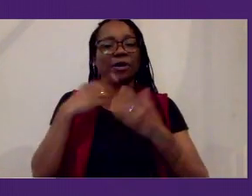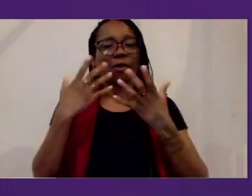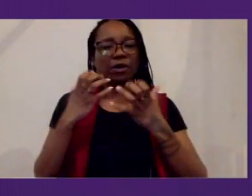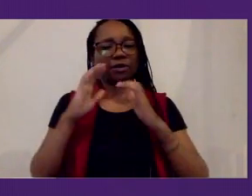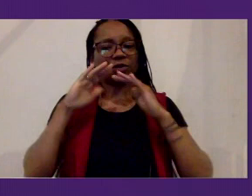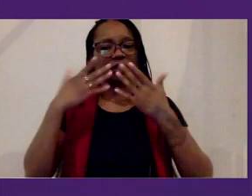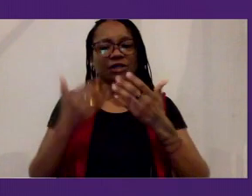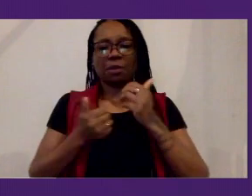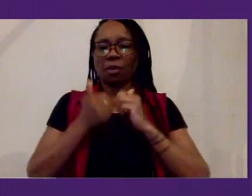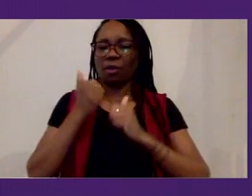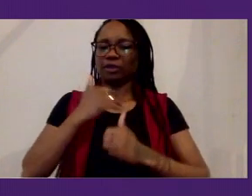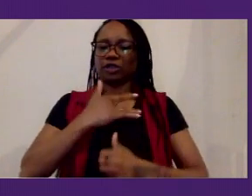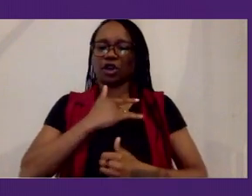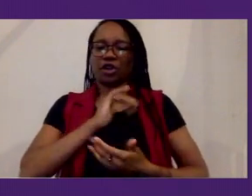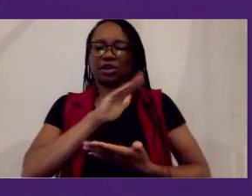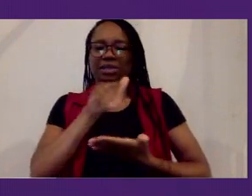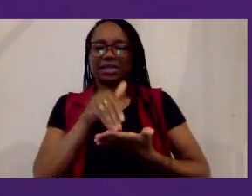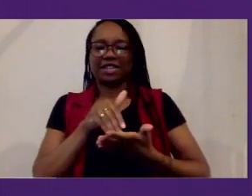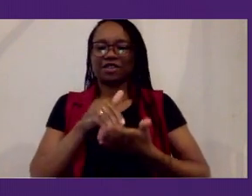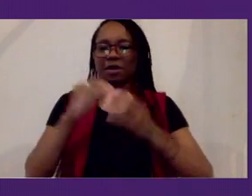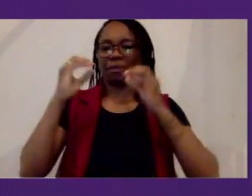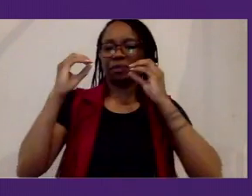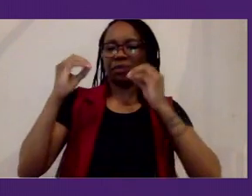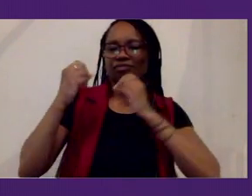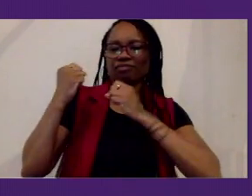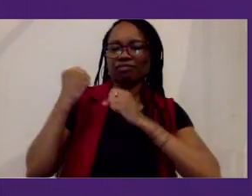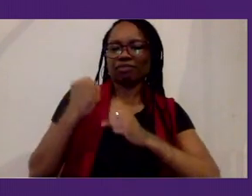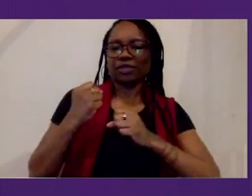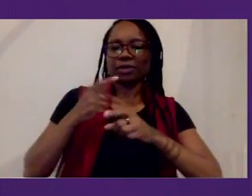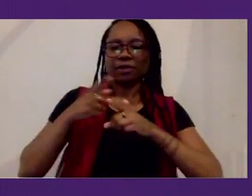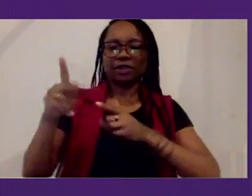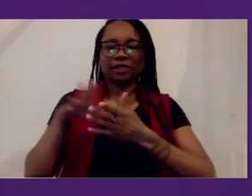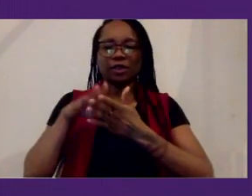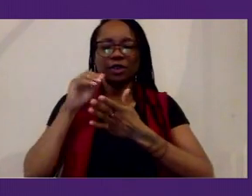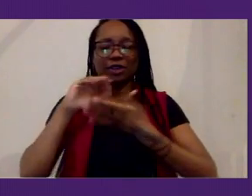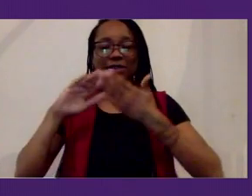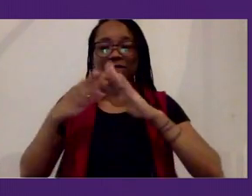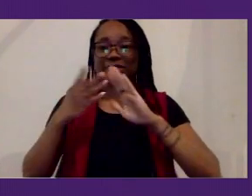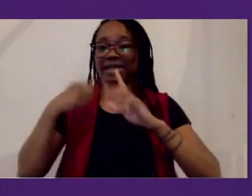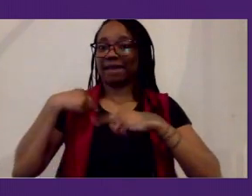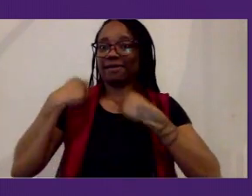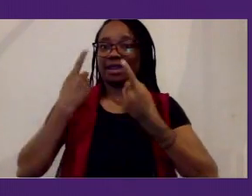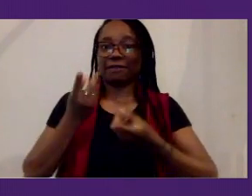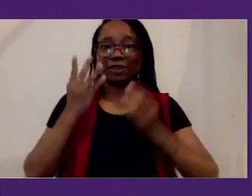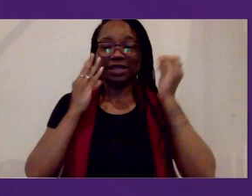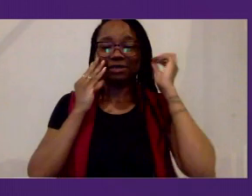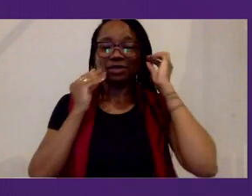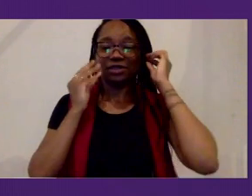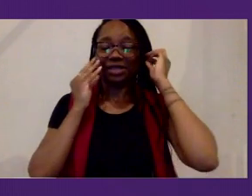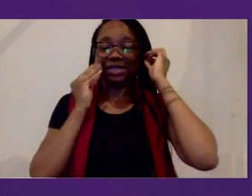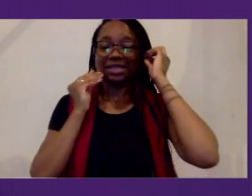sound professional learning communities I've ever experienced. May I offer my gratitude